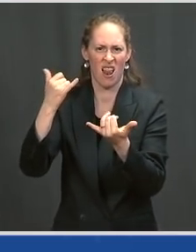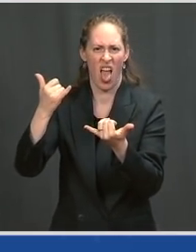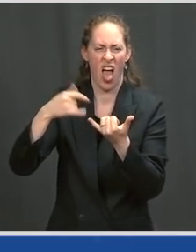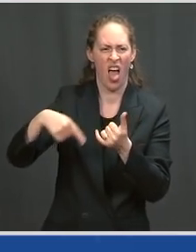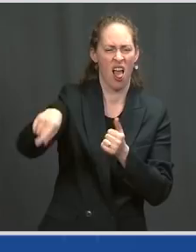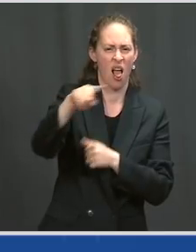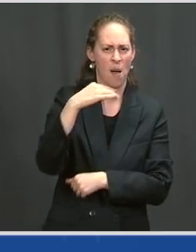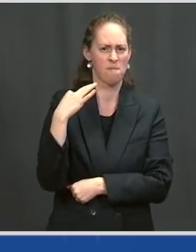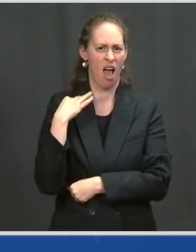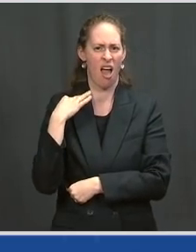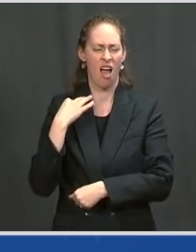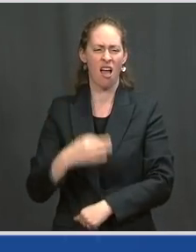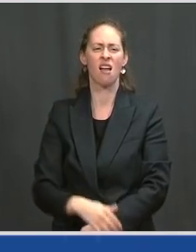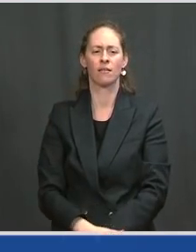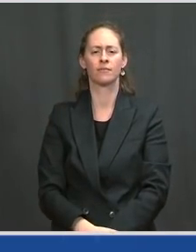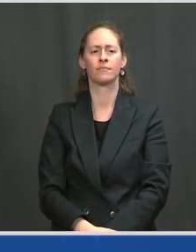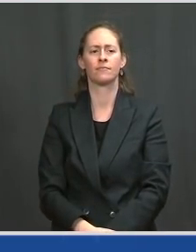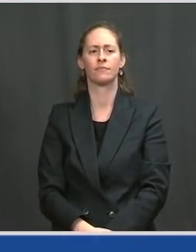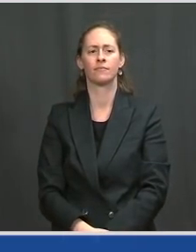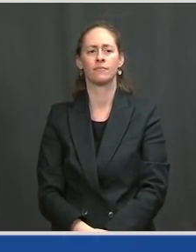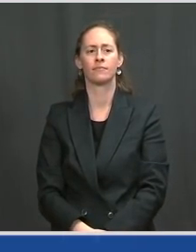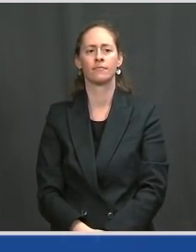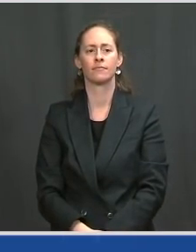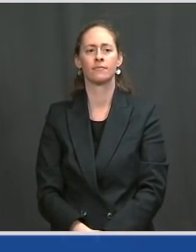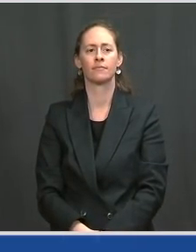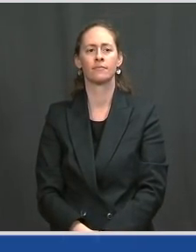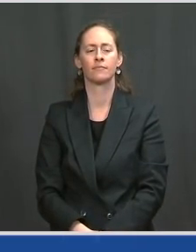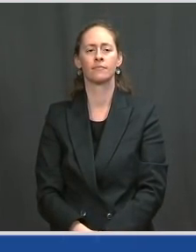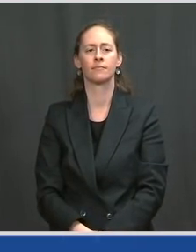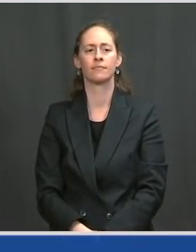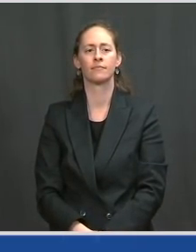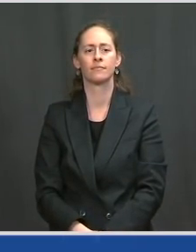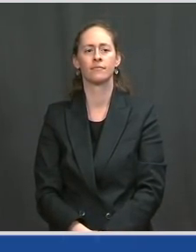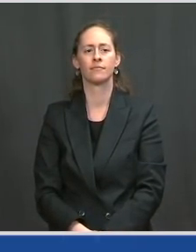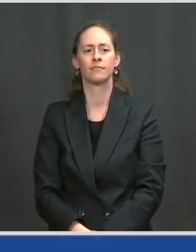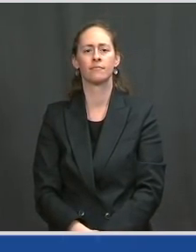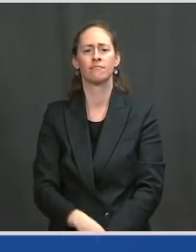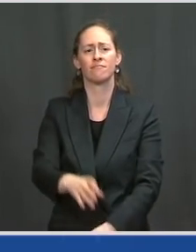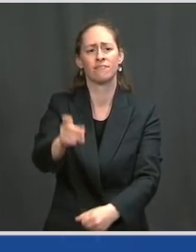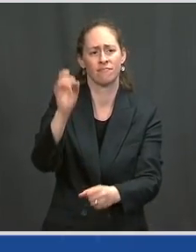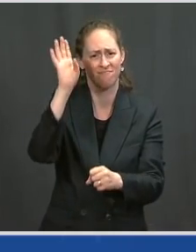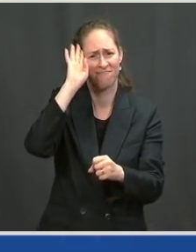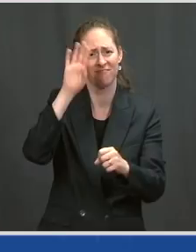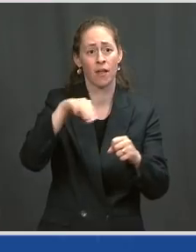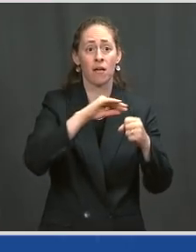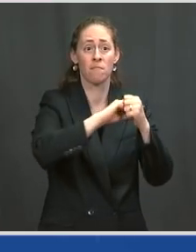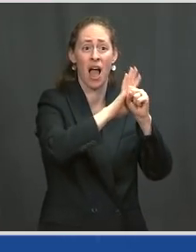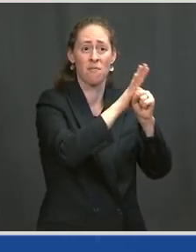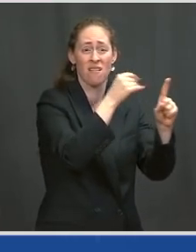state and federal -- state employees and local employees when the economy slowed and tax revenues fell.